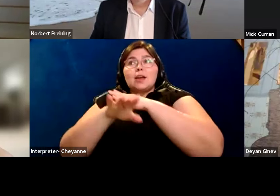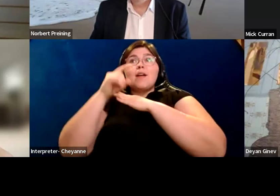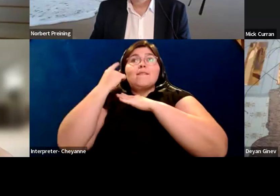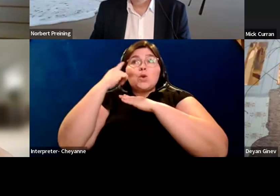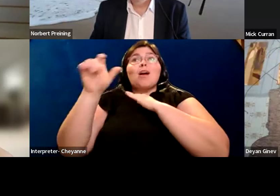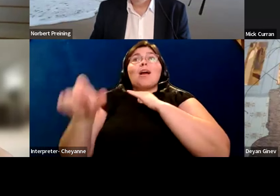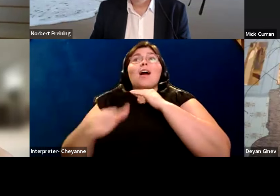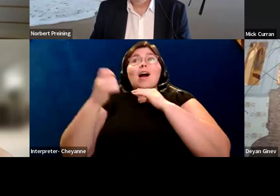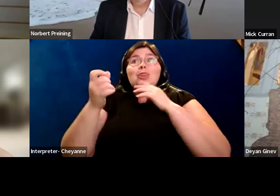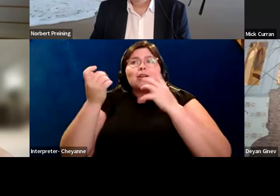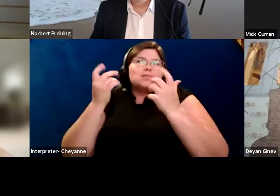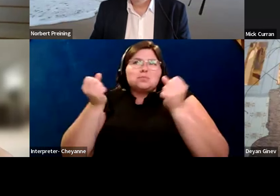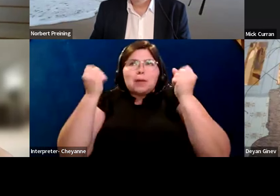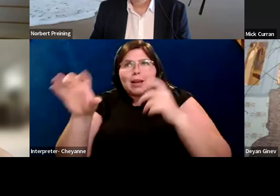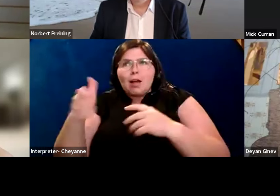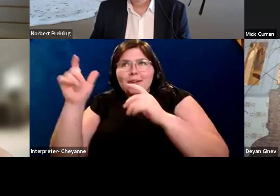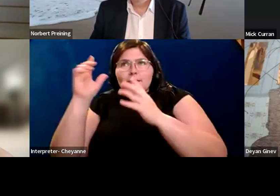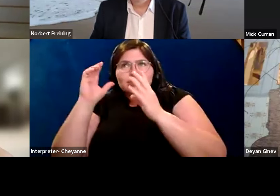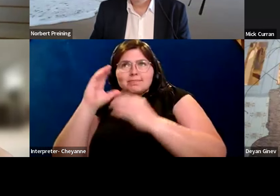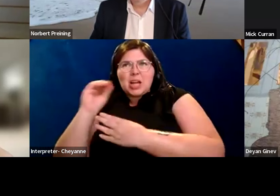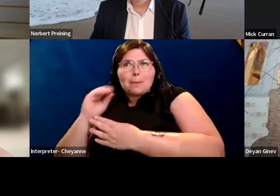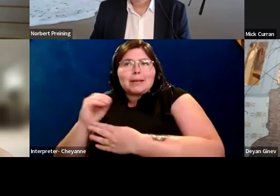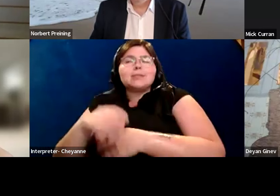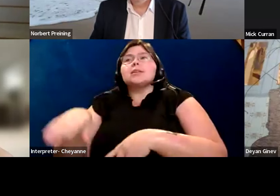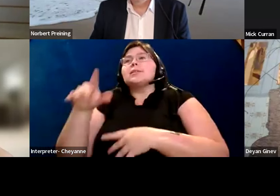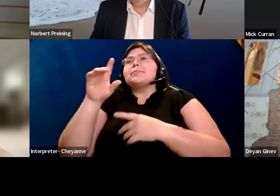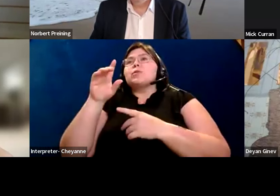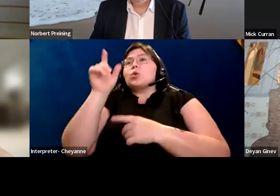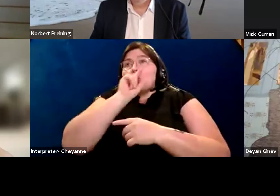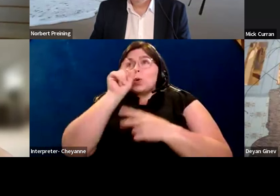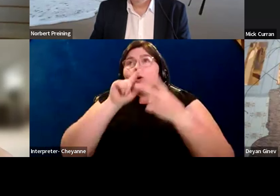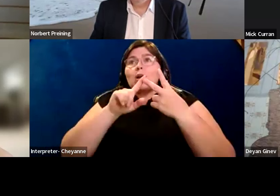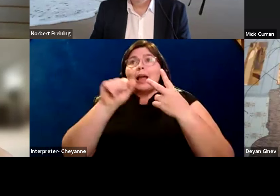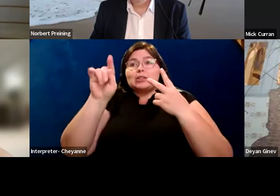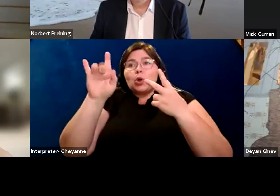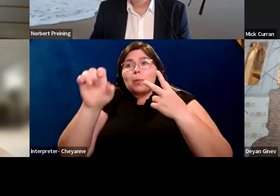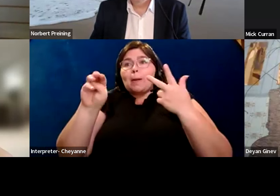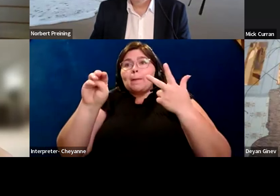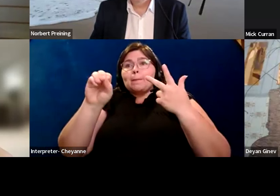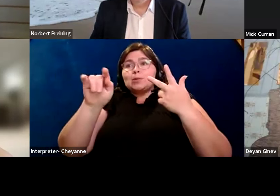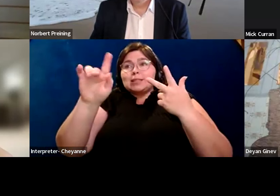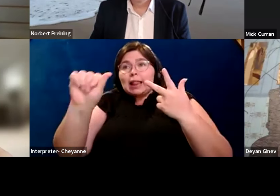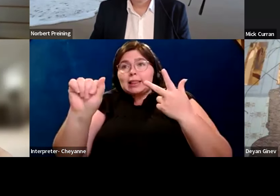many companies-- Google, Adobe, Mozilla, Yahoo, IBM, Microsoft, many companies.